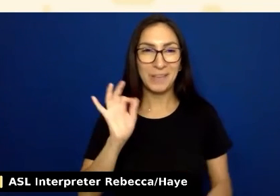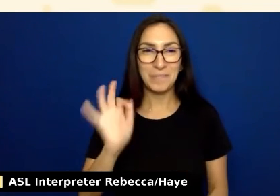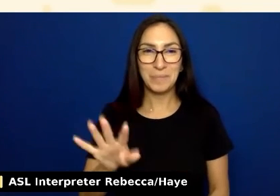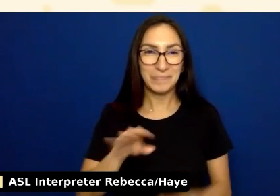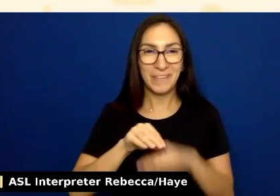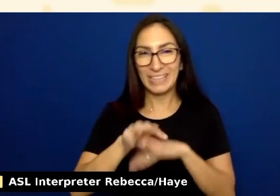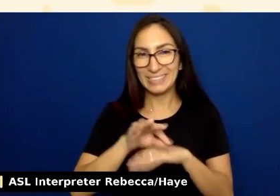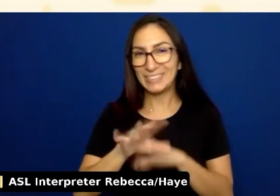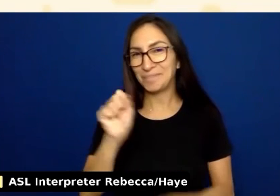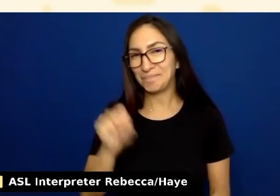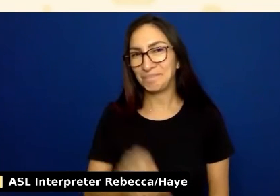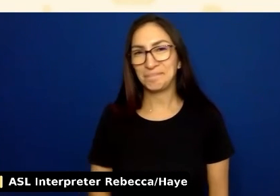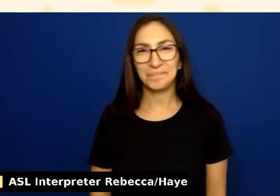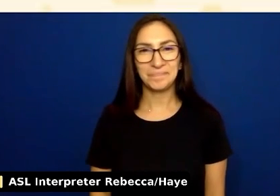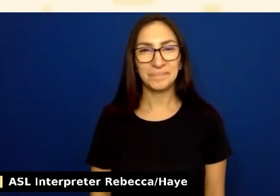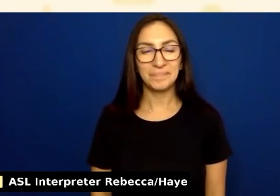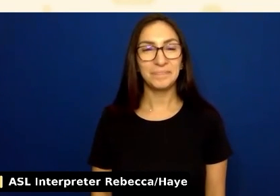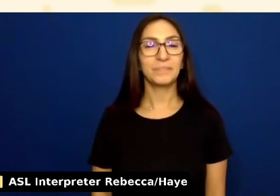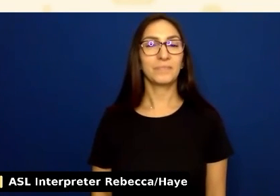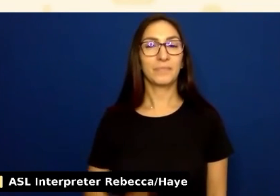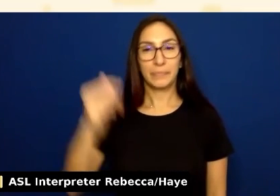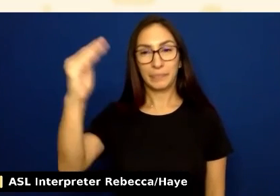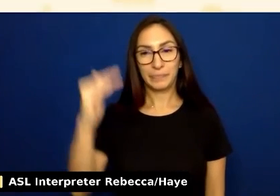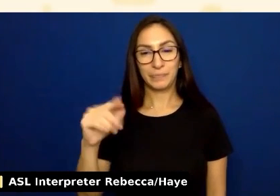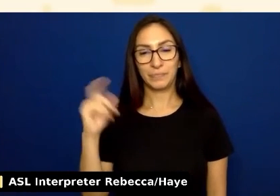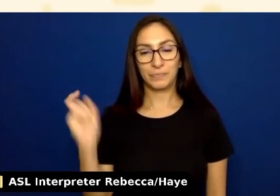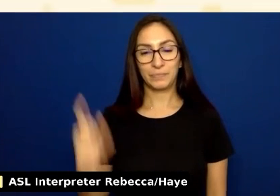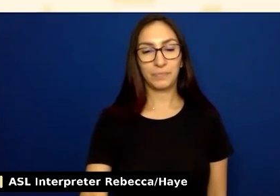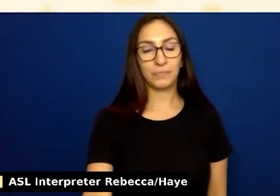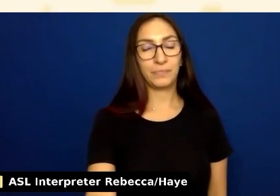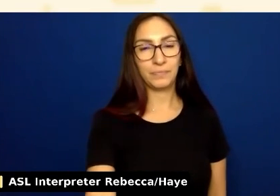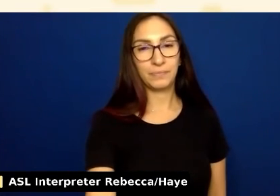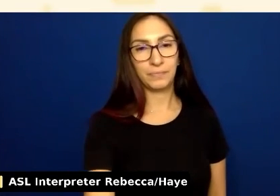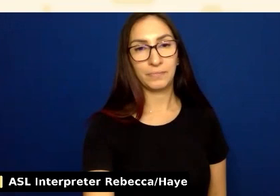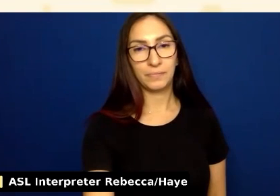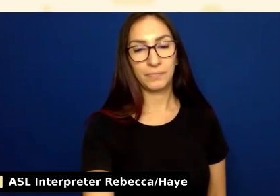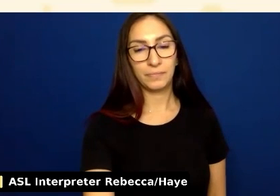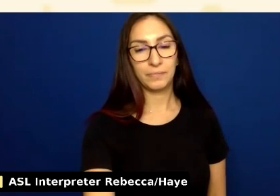All right, so the next question here. This one's a little bit more technical, so bear with me.